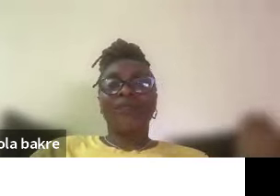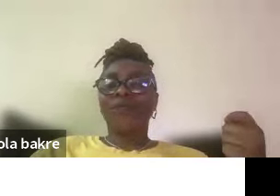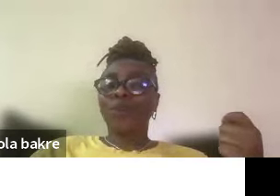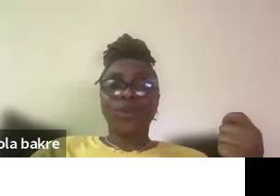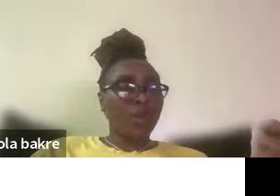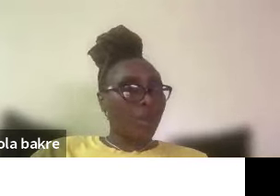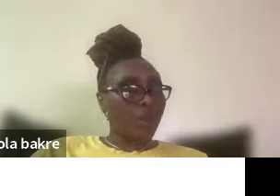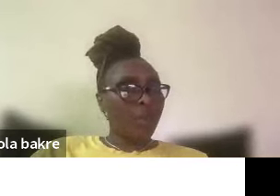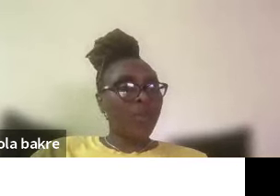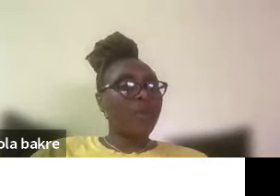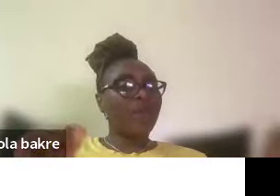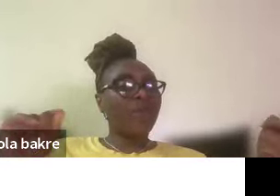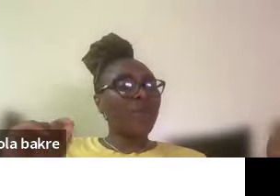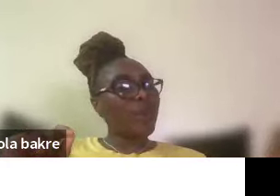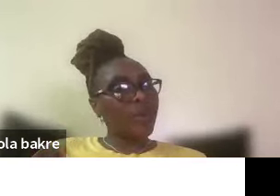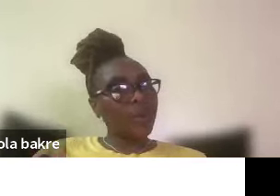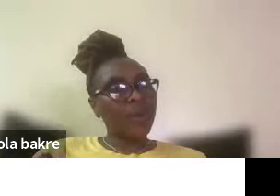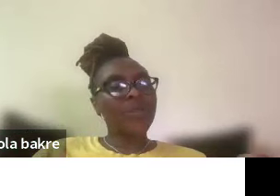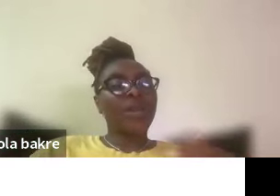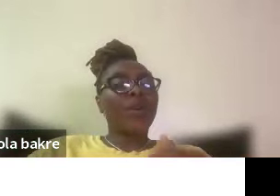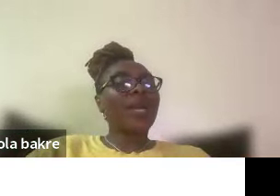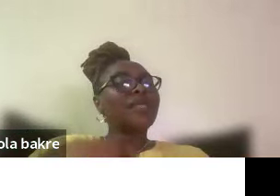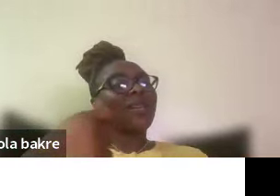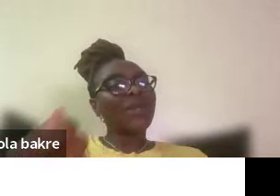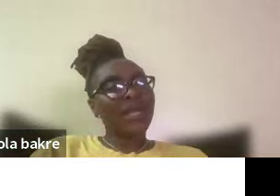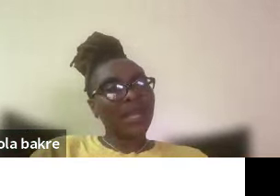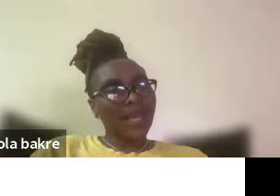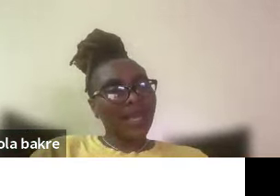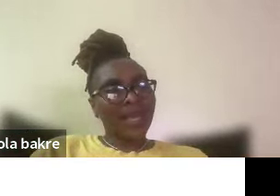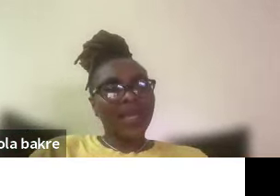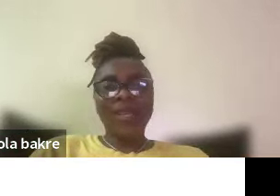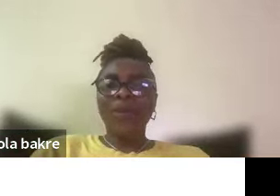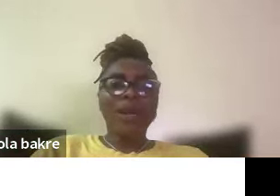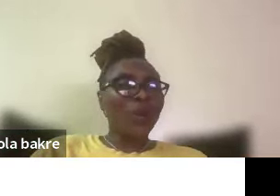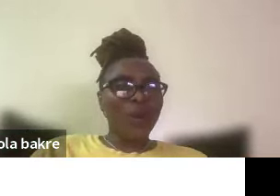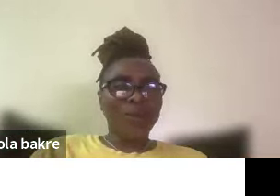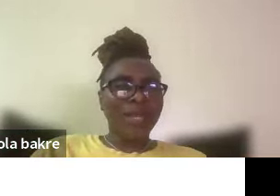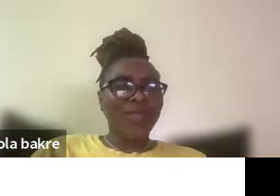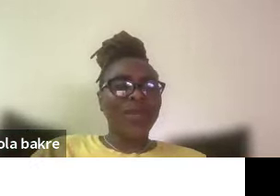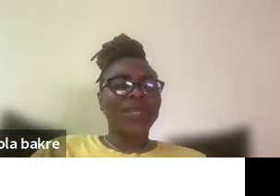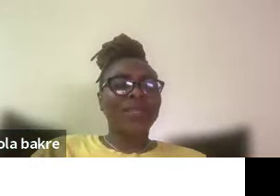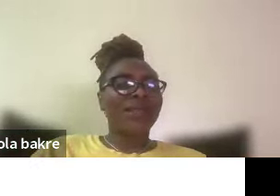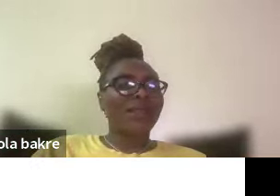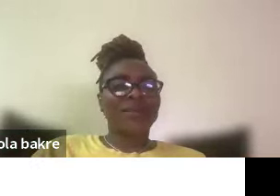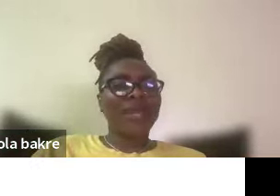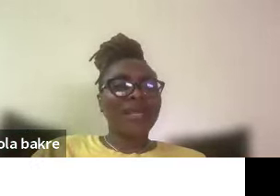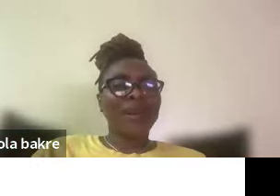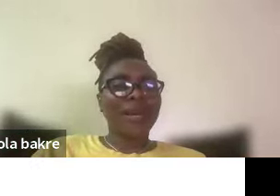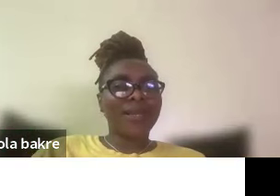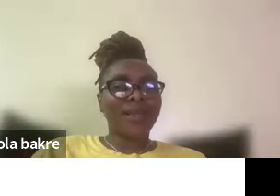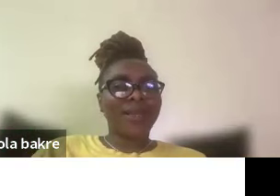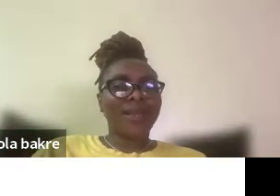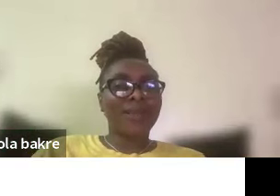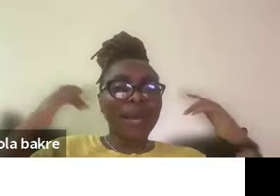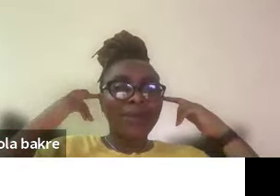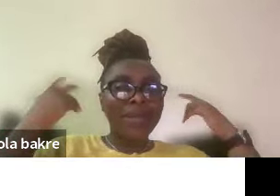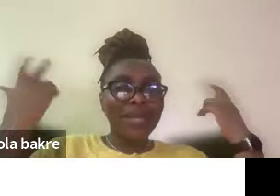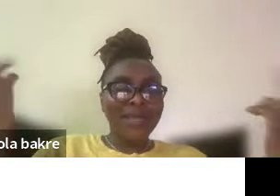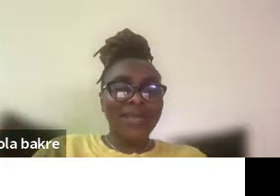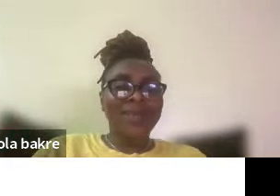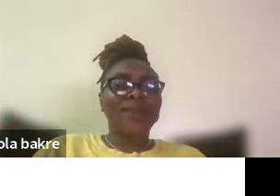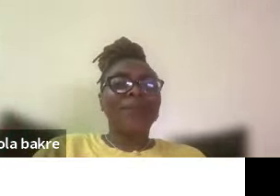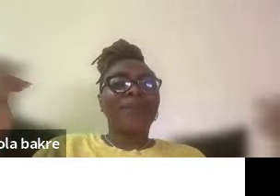sola bakre: If you don't turn up, we'll be giving you query because we can't send you data. Then you will now not come for the training. That's bad. It's a bad business sense.